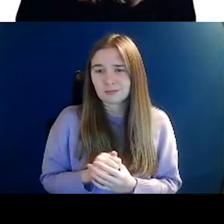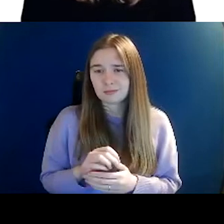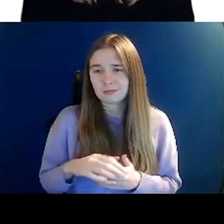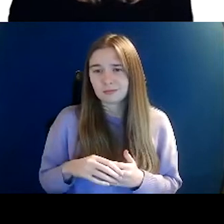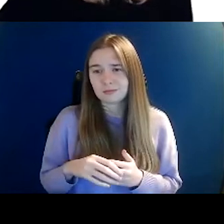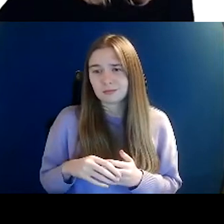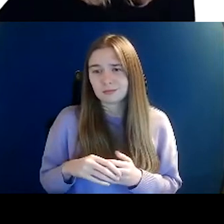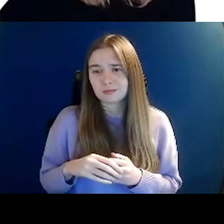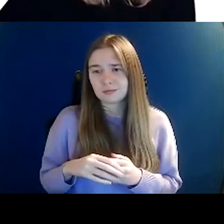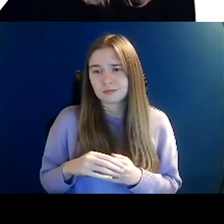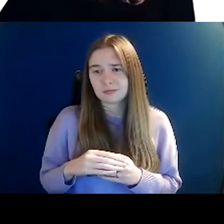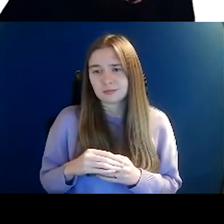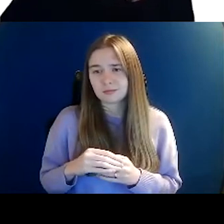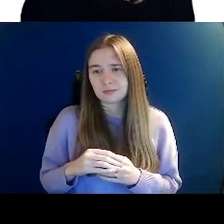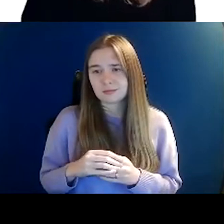Just checking. Yes, my mic is on.